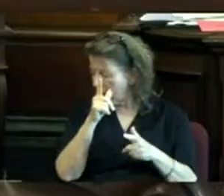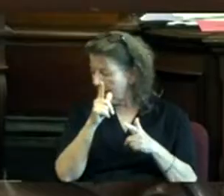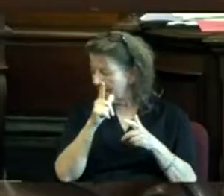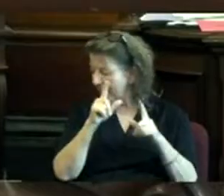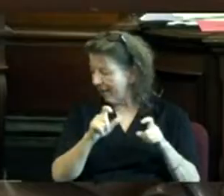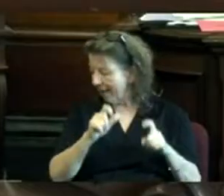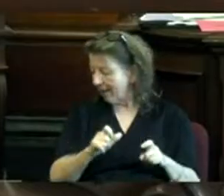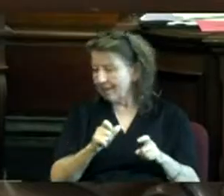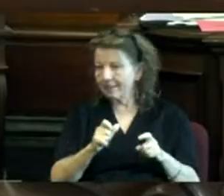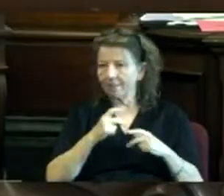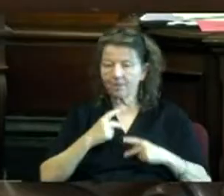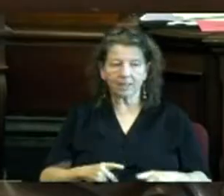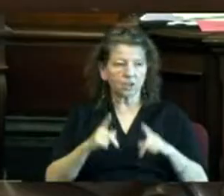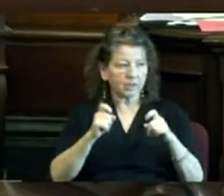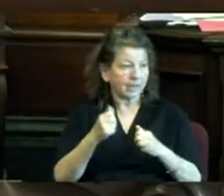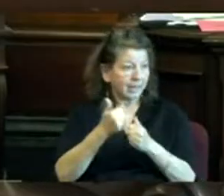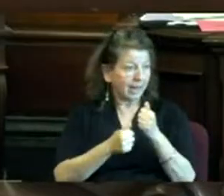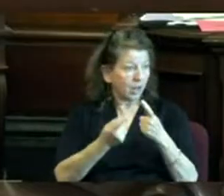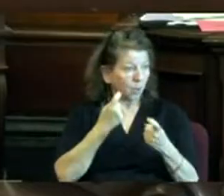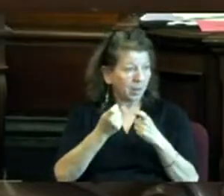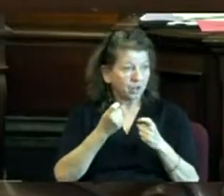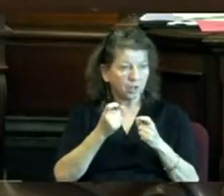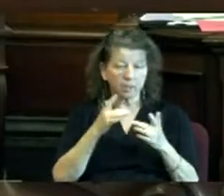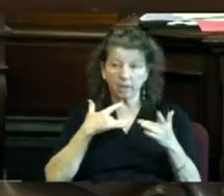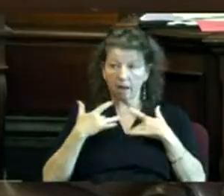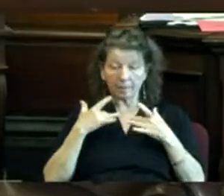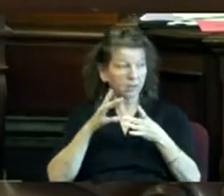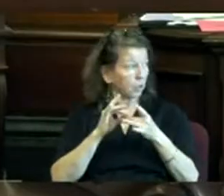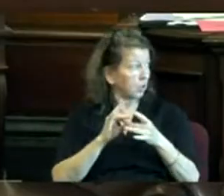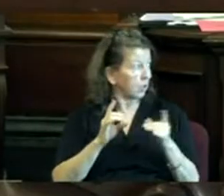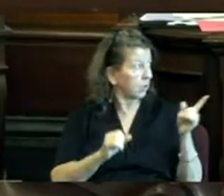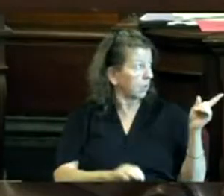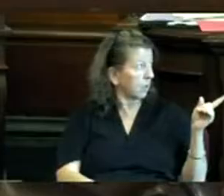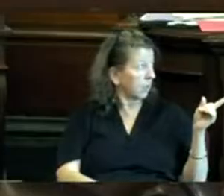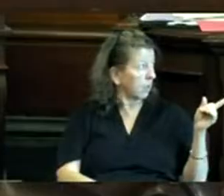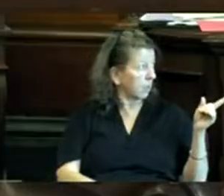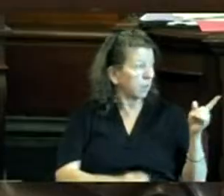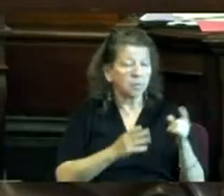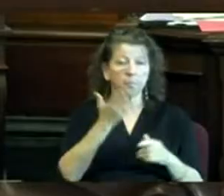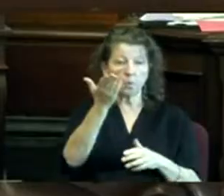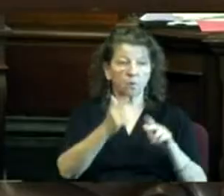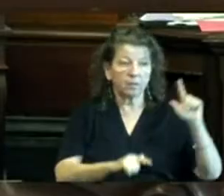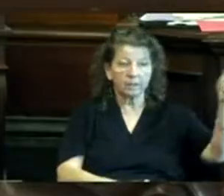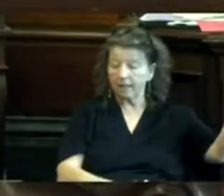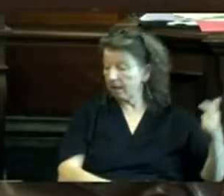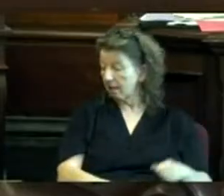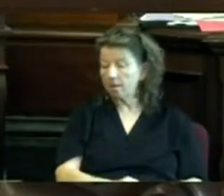authorizing a mandatory agreement related to firefighter physical agility test. Any